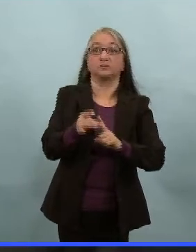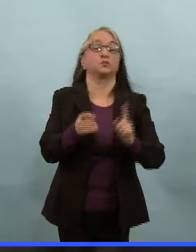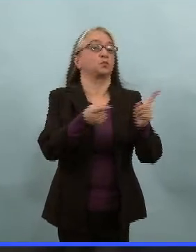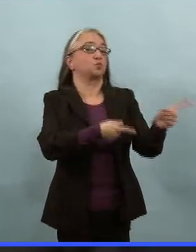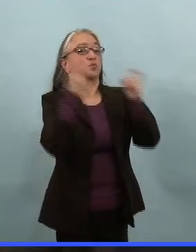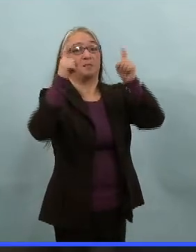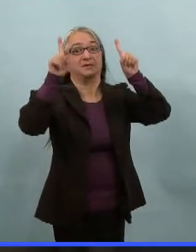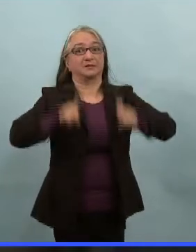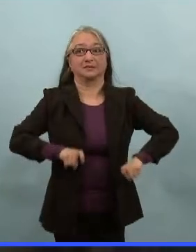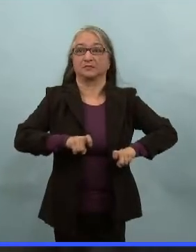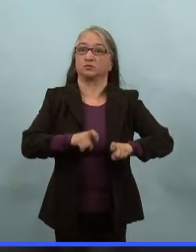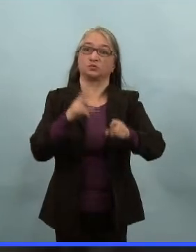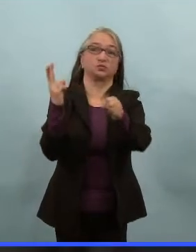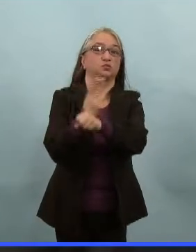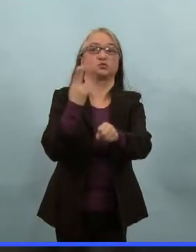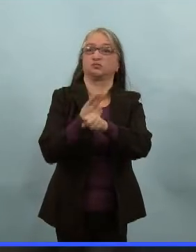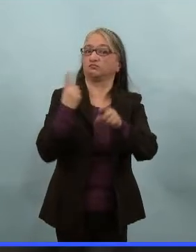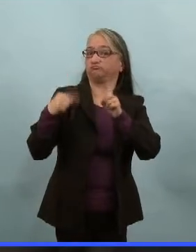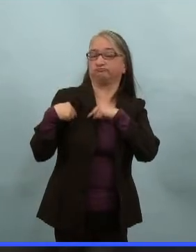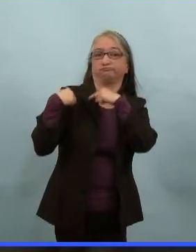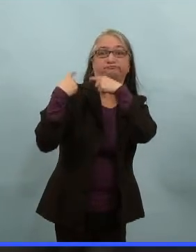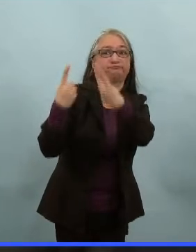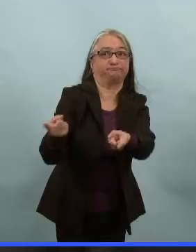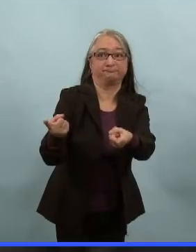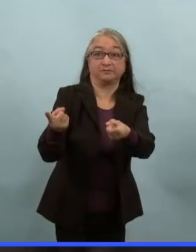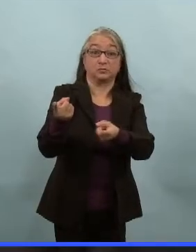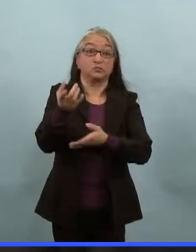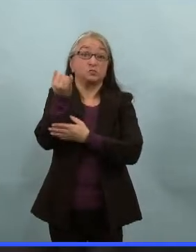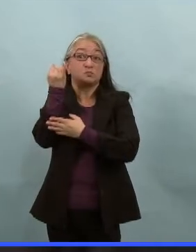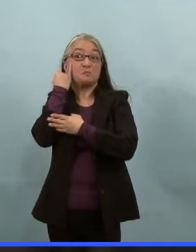time and we do use it for asymptomatic testing let's say for those who aren't vaccinated are